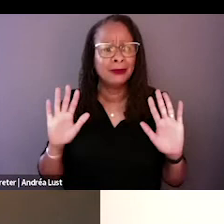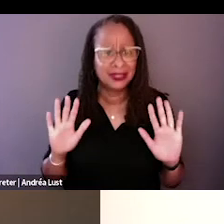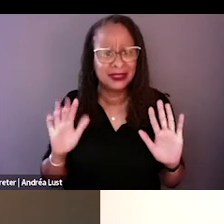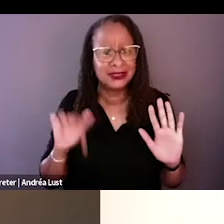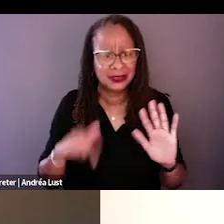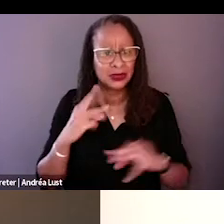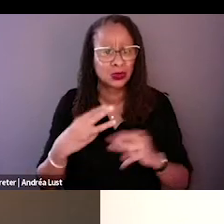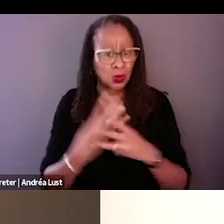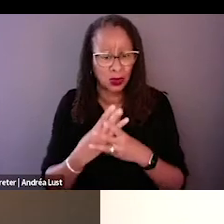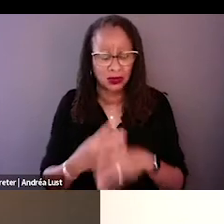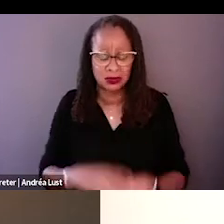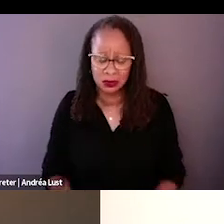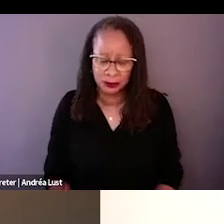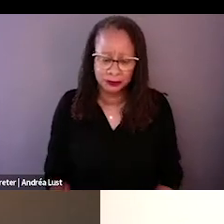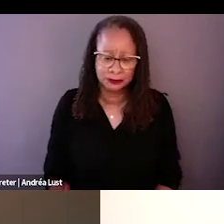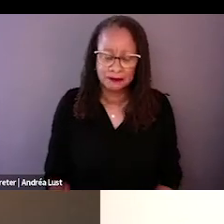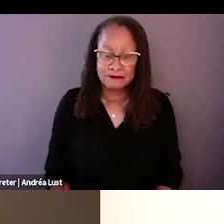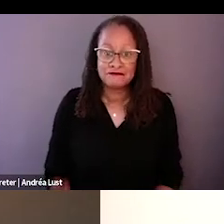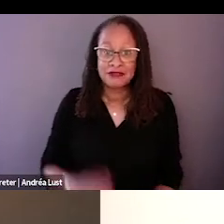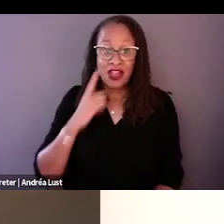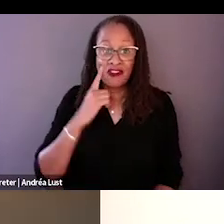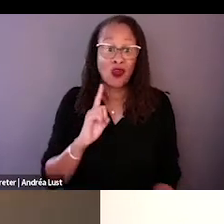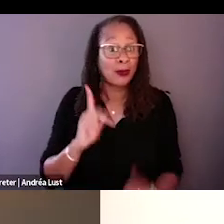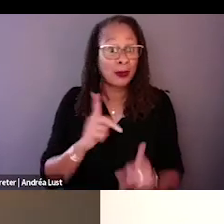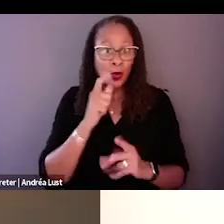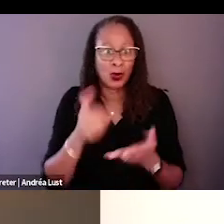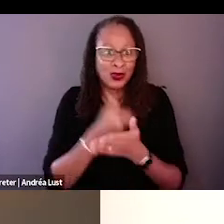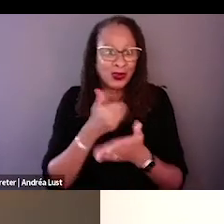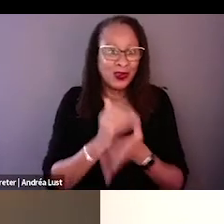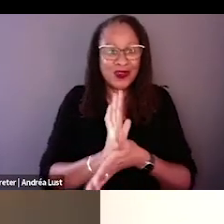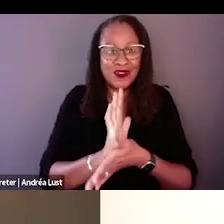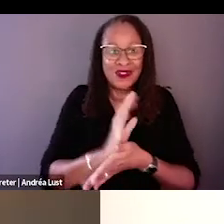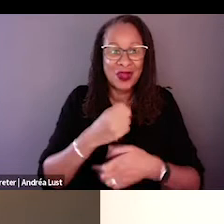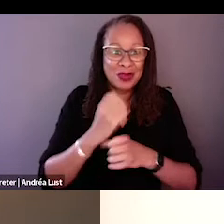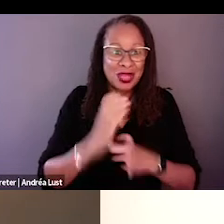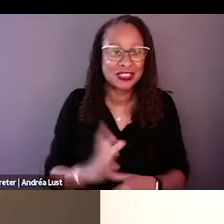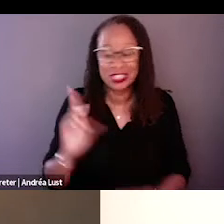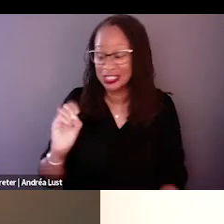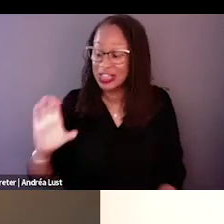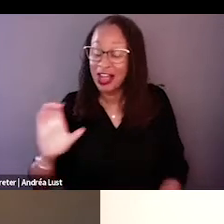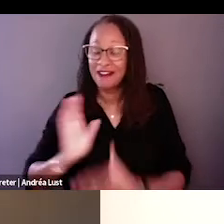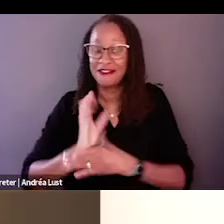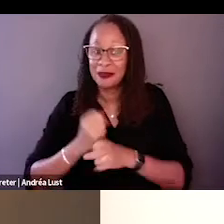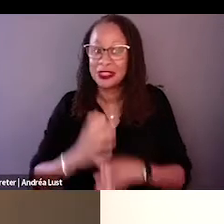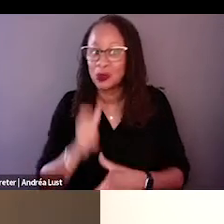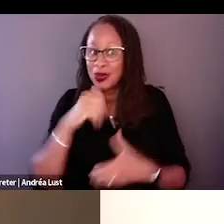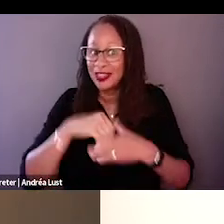Ella: One of the things about holocaust survivor stories, they all sound as though they have been